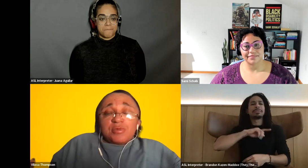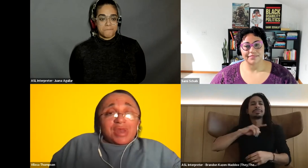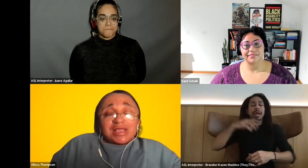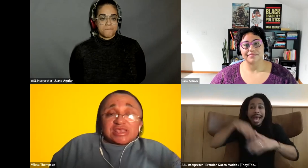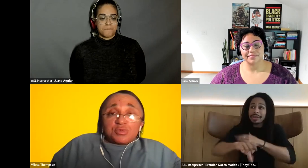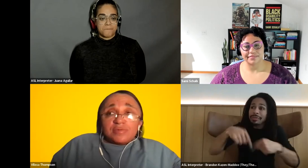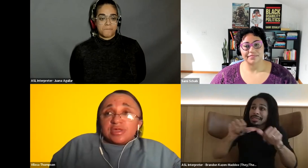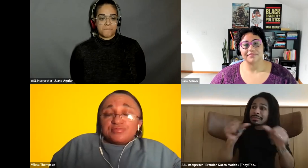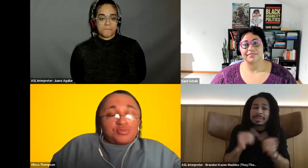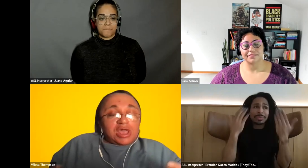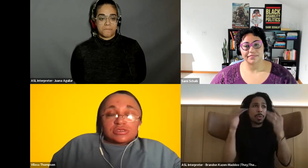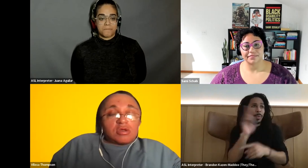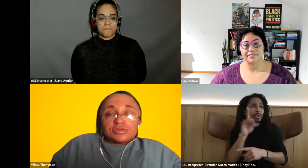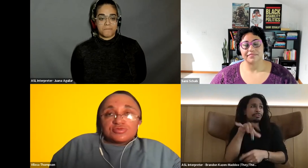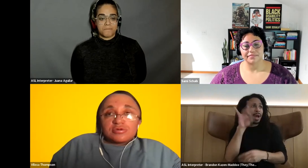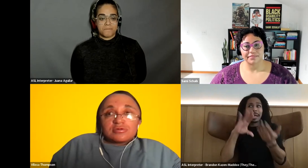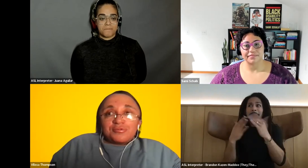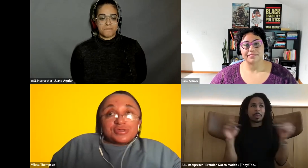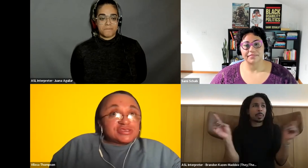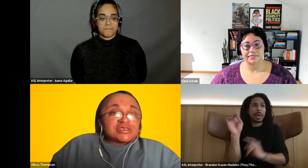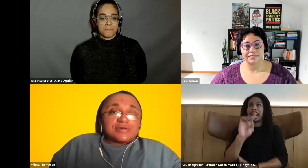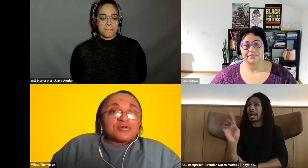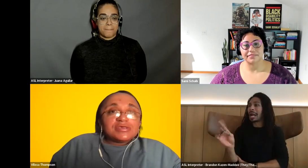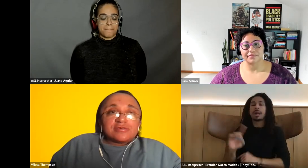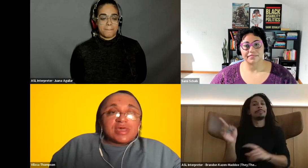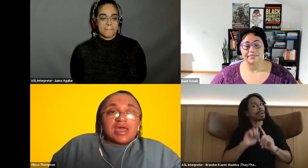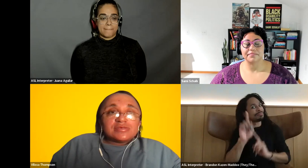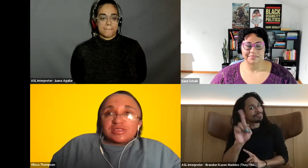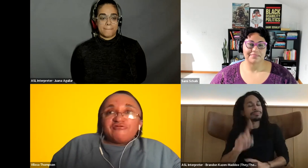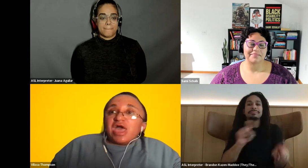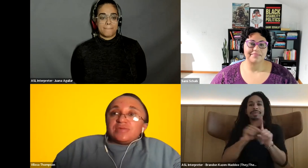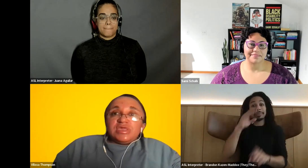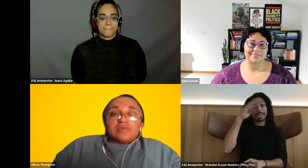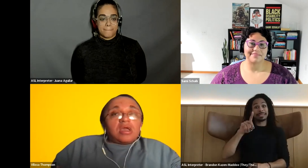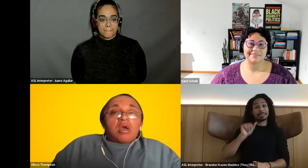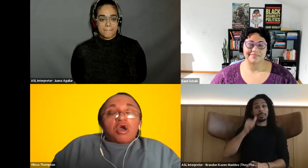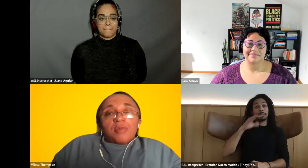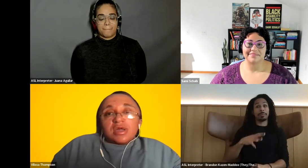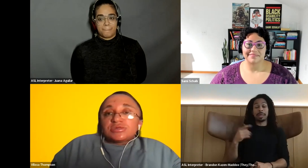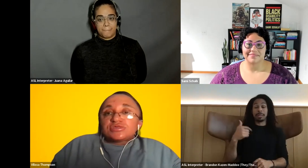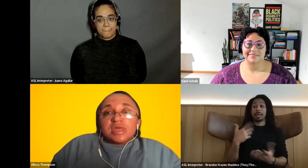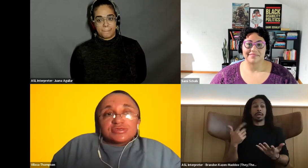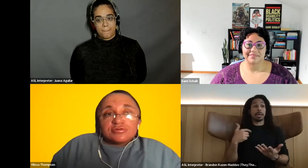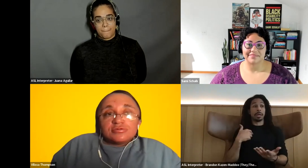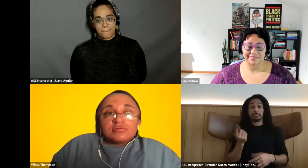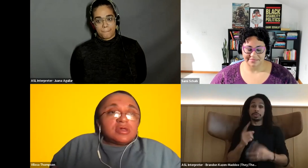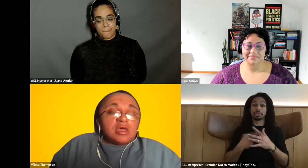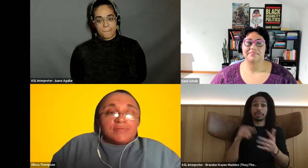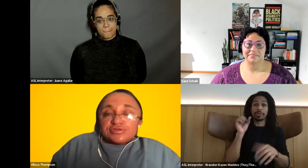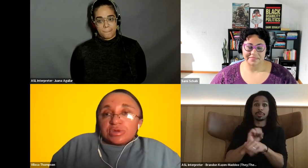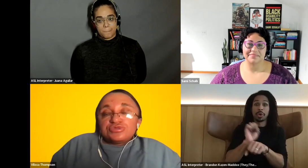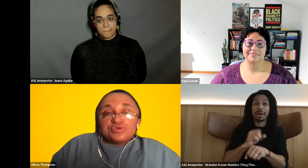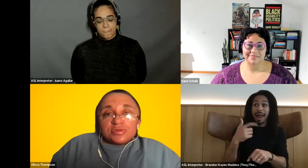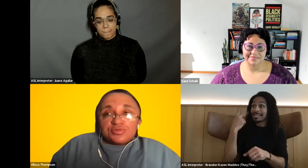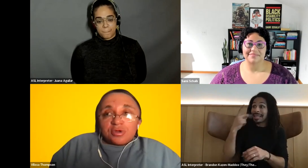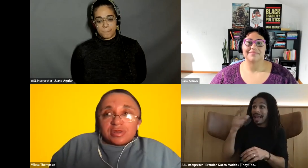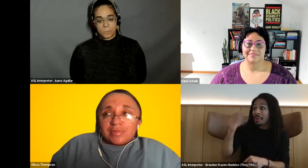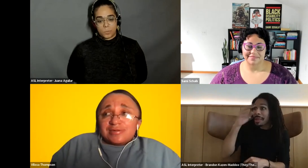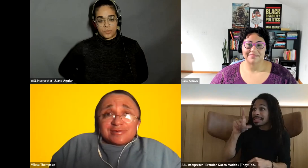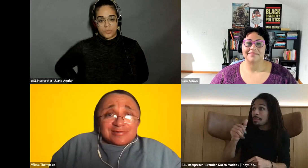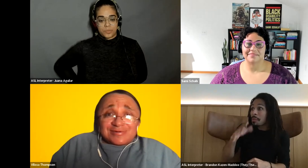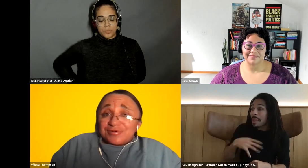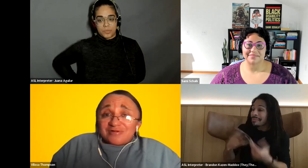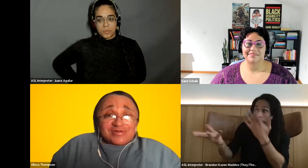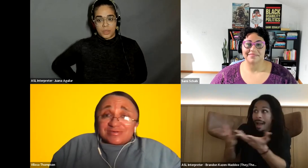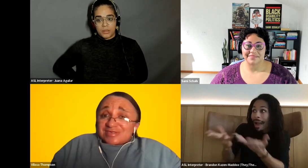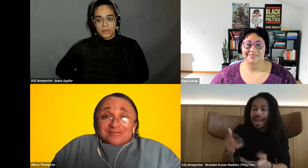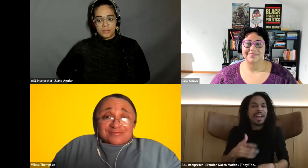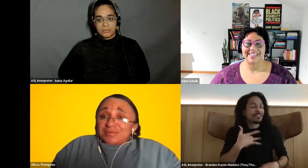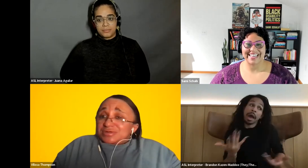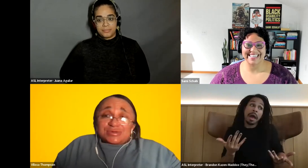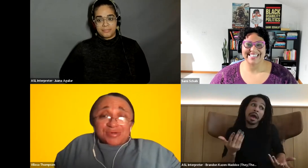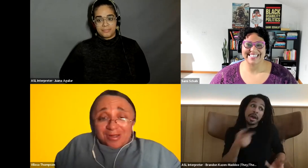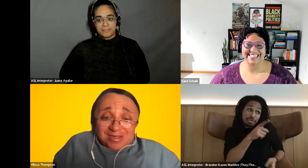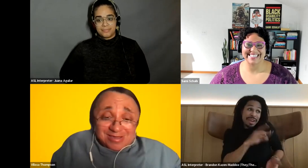Vilissa Thompson: Black disabled women when I started this work was the saving grace of that like they finding me like oh, my gosh! It's so nice to meet Someone who's doing this work, and i'm like "girl I am figuring this out as much as you are"